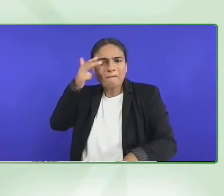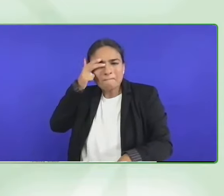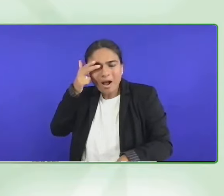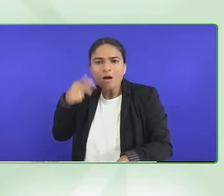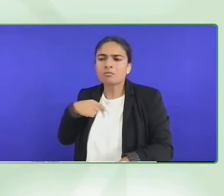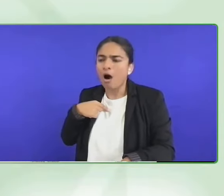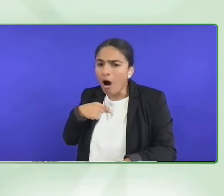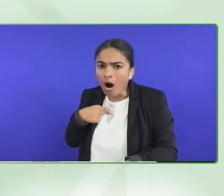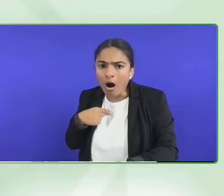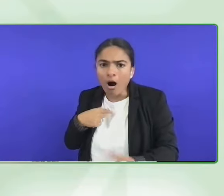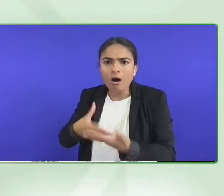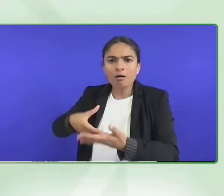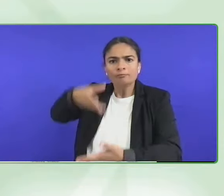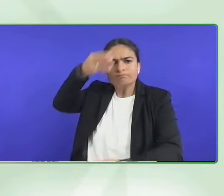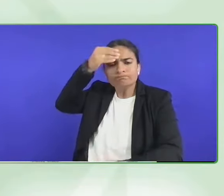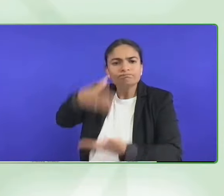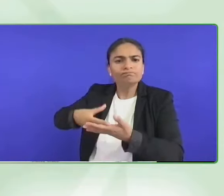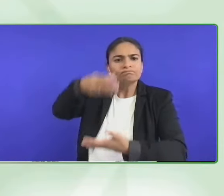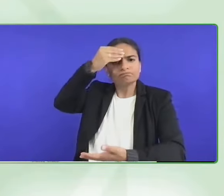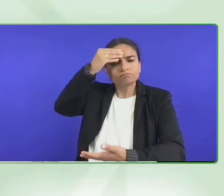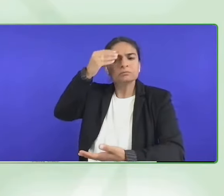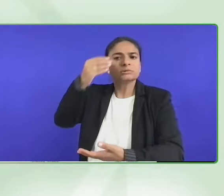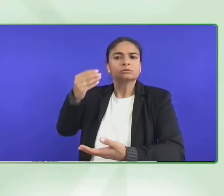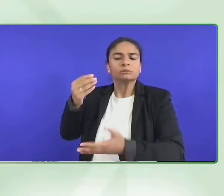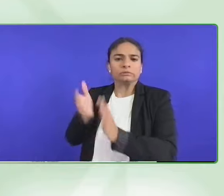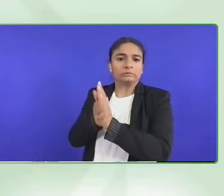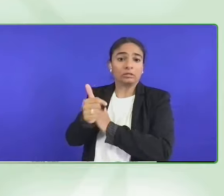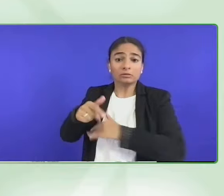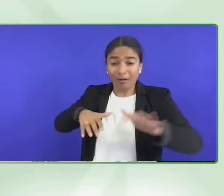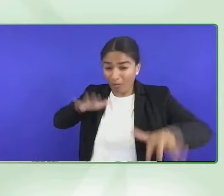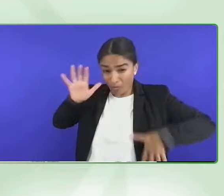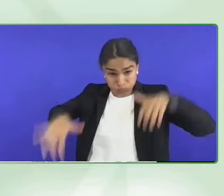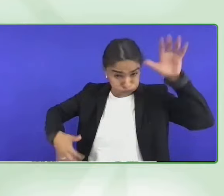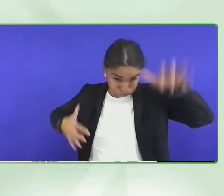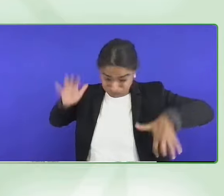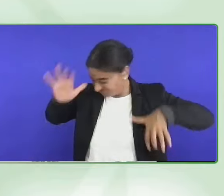successfully employed as someone with a disability and employed